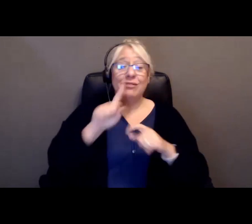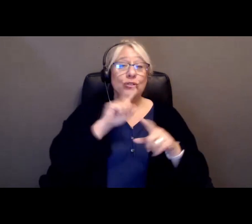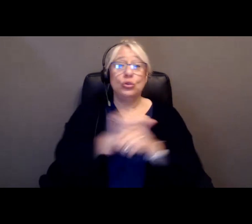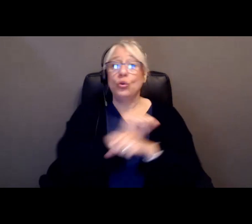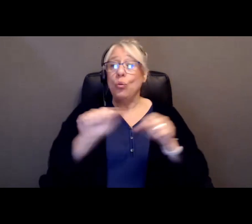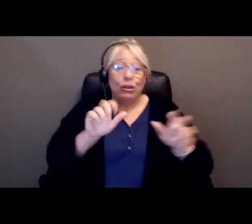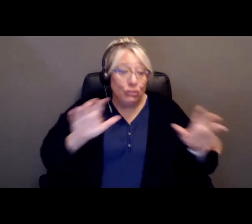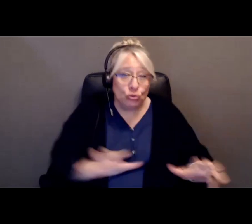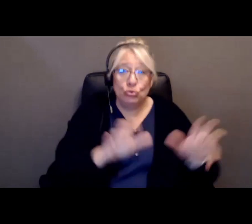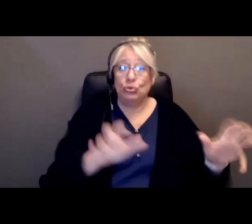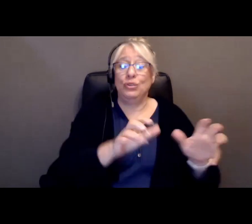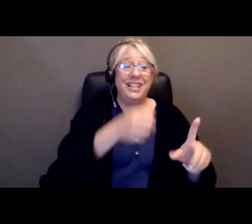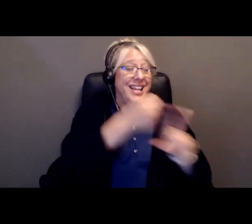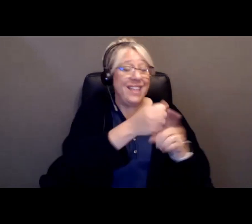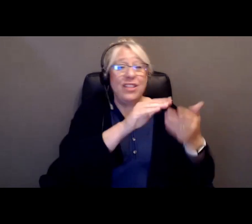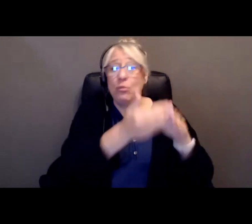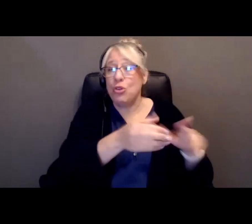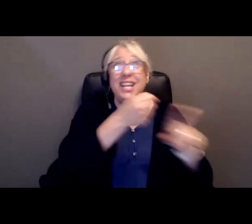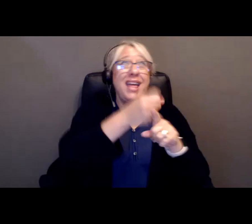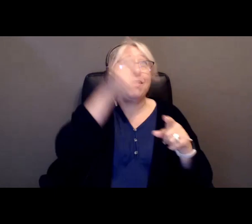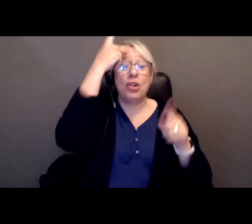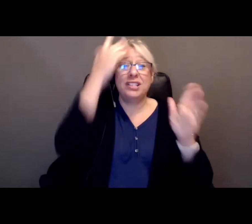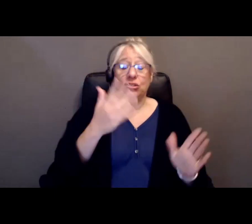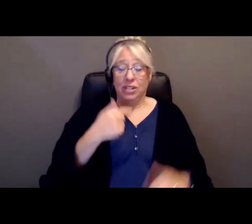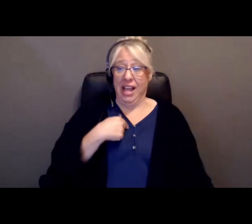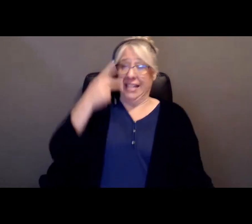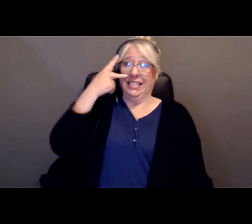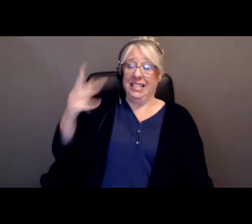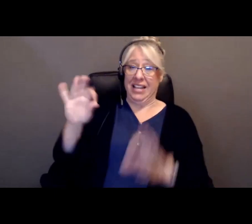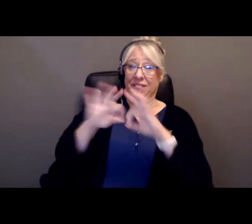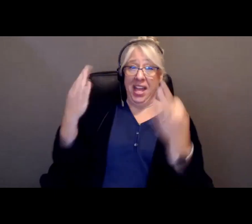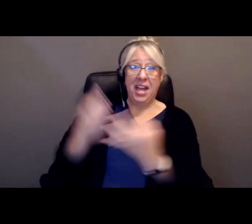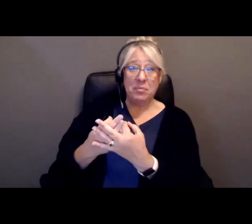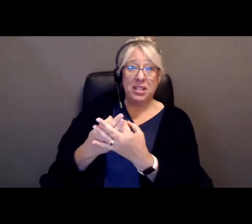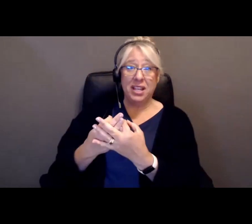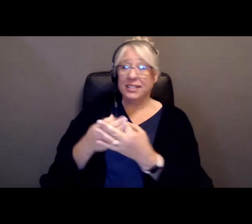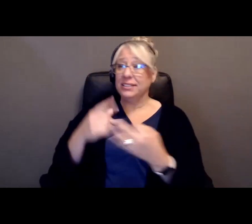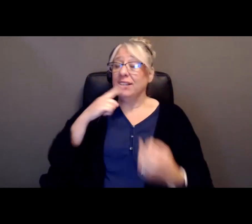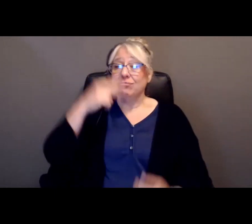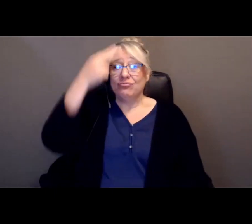to hit the community. When I see families that are so ignorant as far as the needs of their